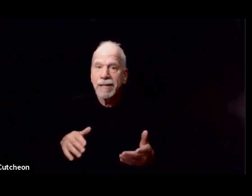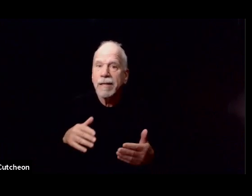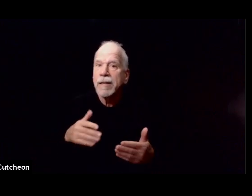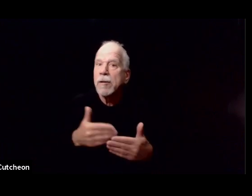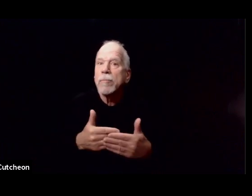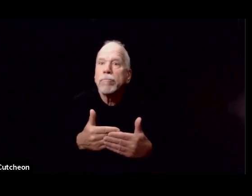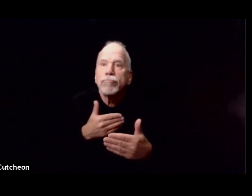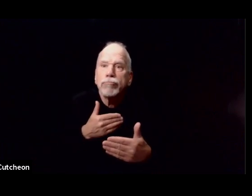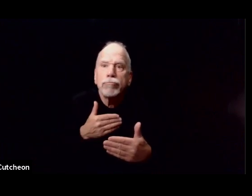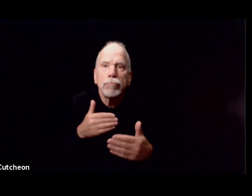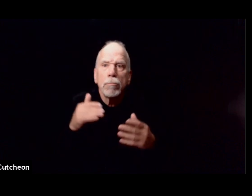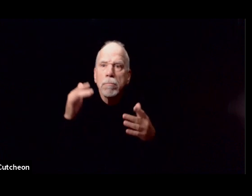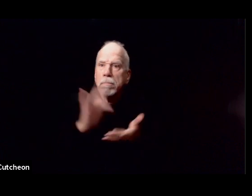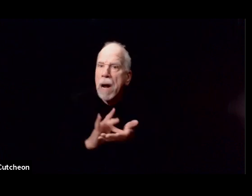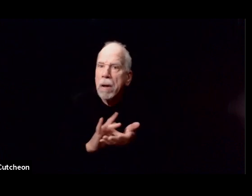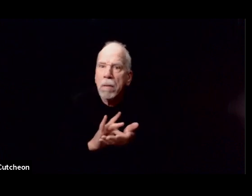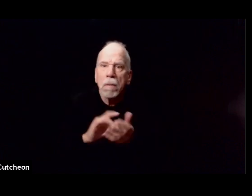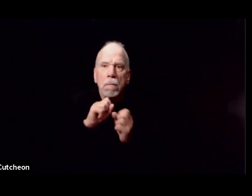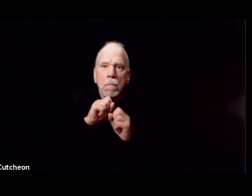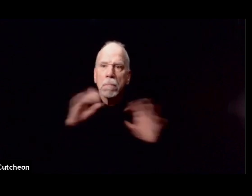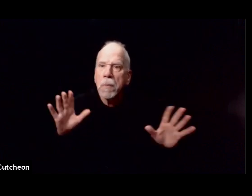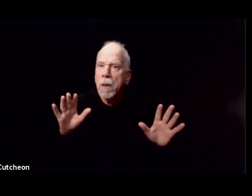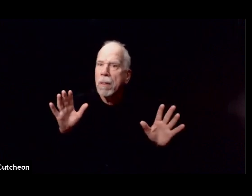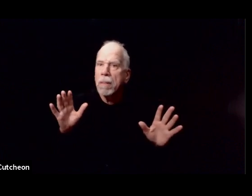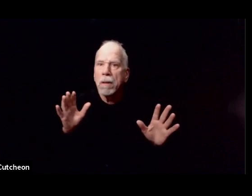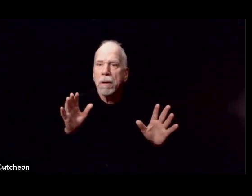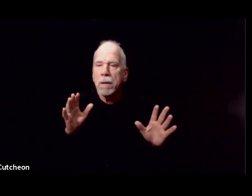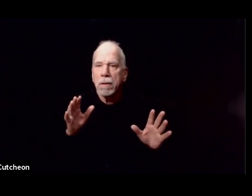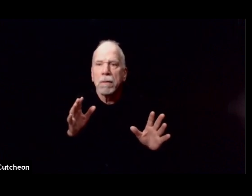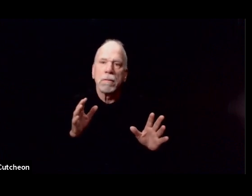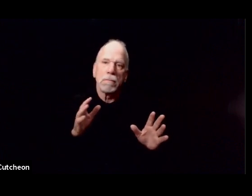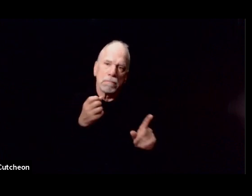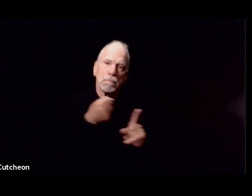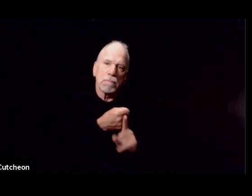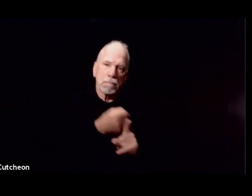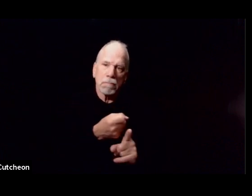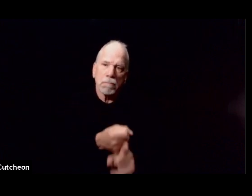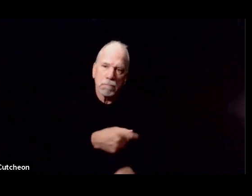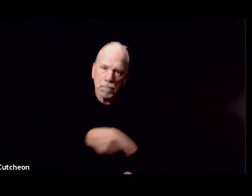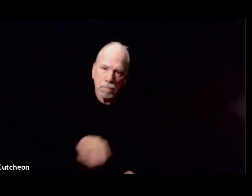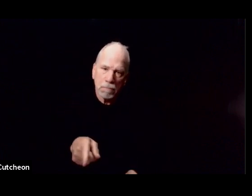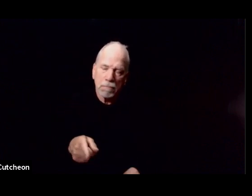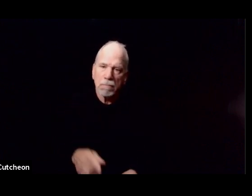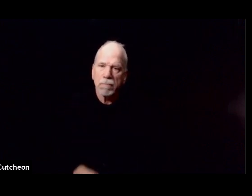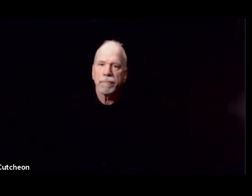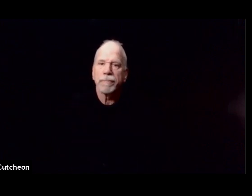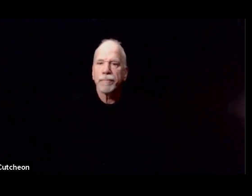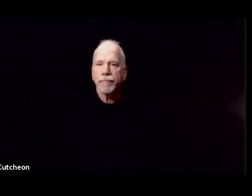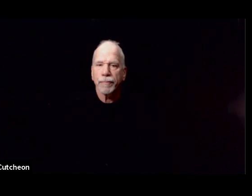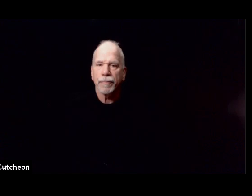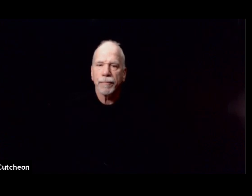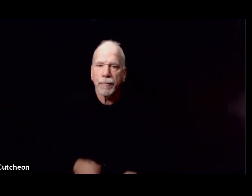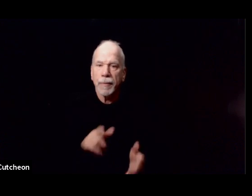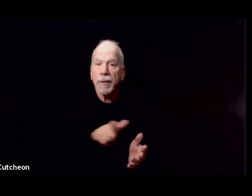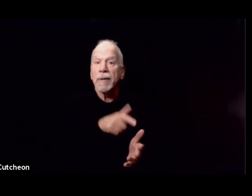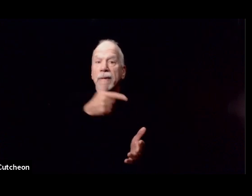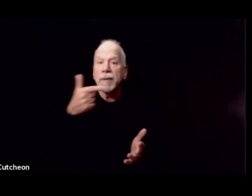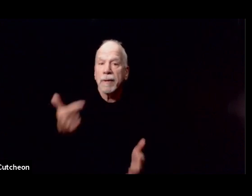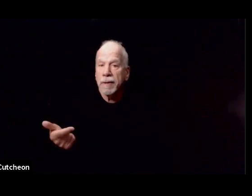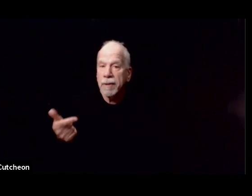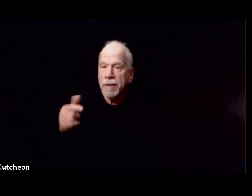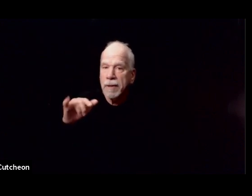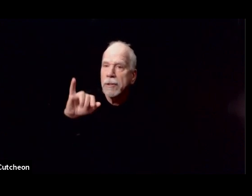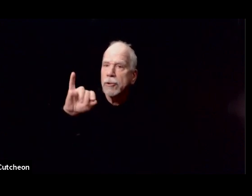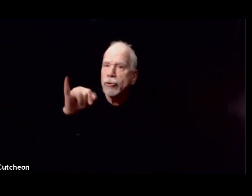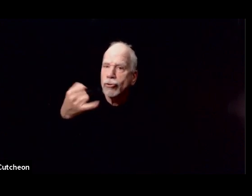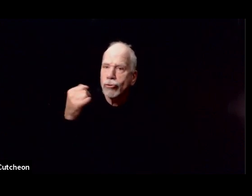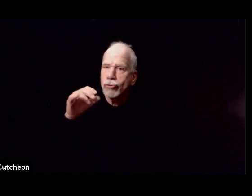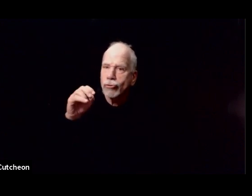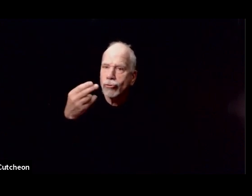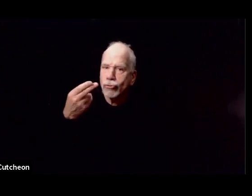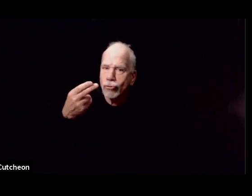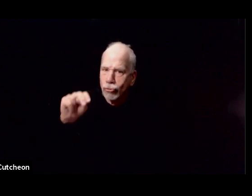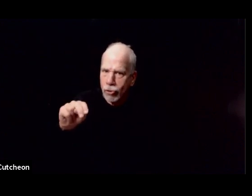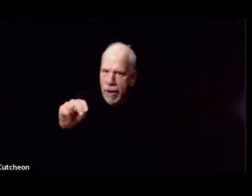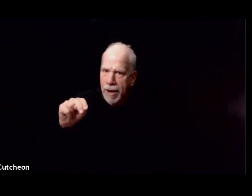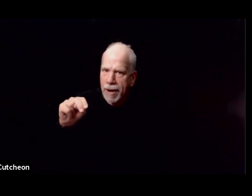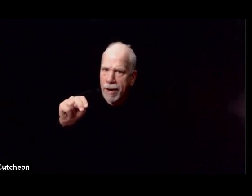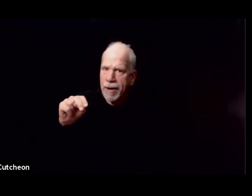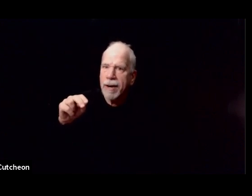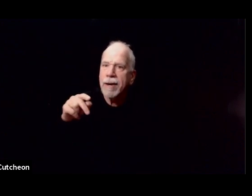I would like to turn the call over to my colleague Dr. John Hick who is a medical advisor for